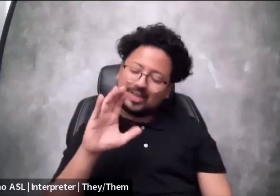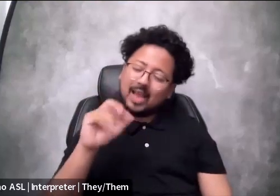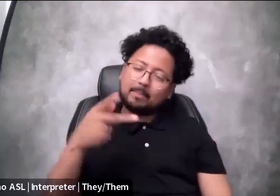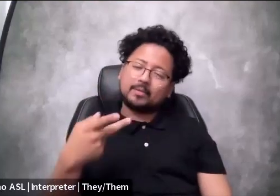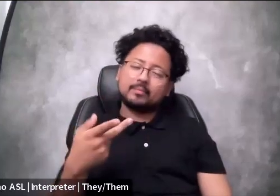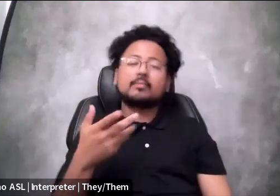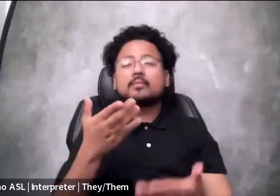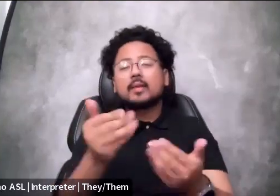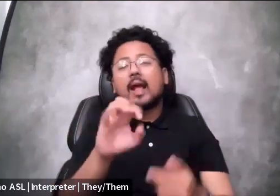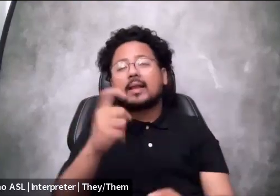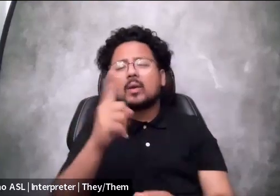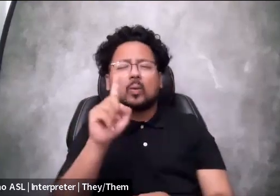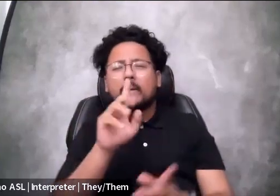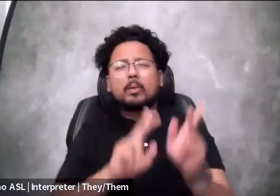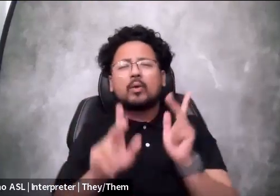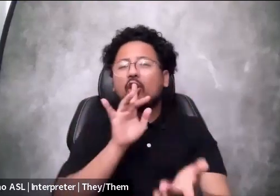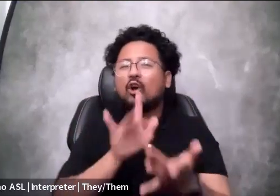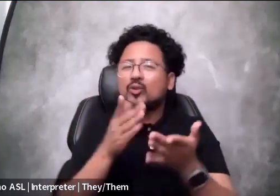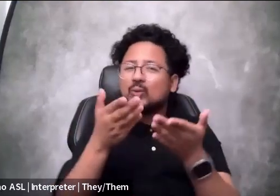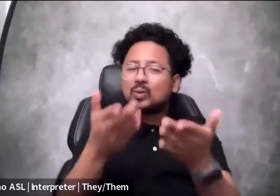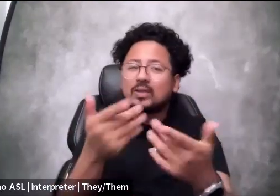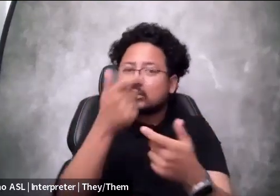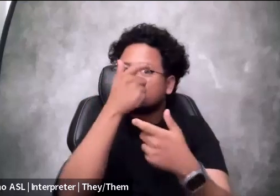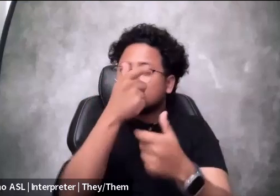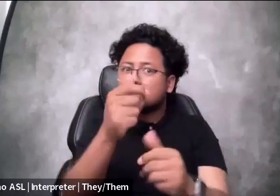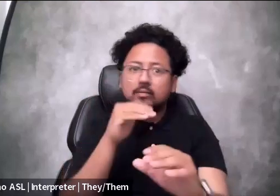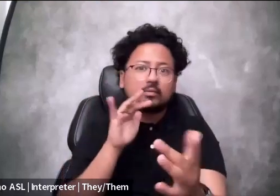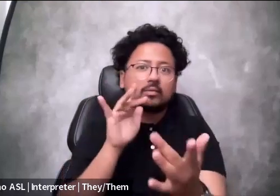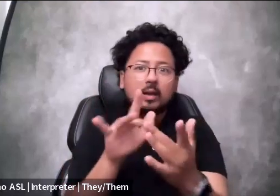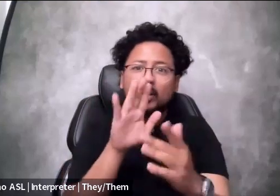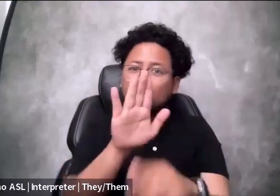tell folks where to find you if they are interested in more about you and your work.